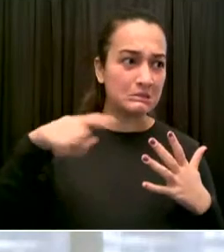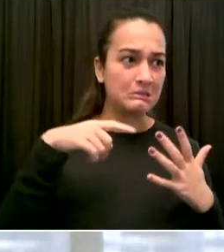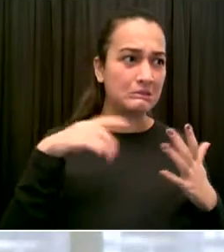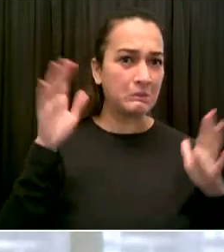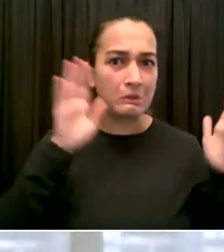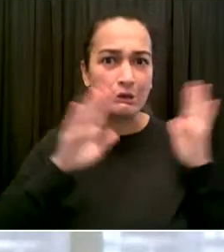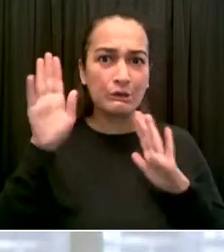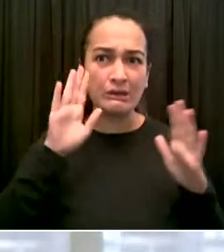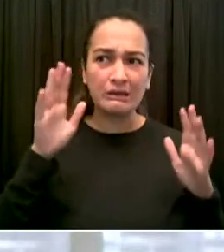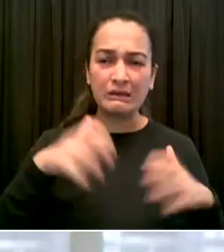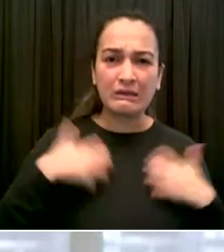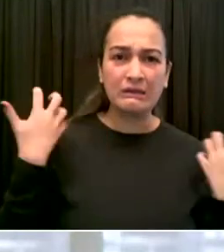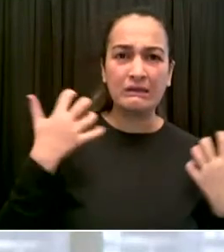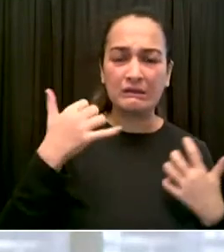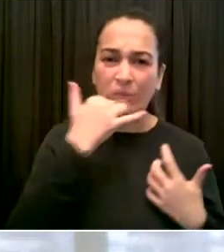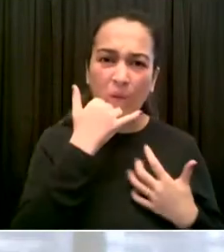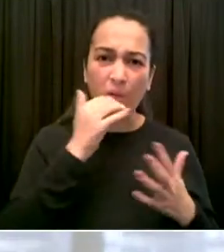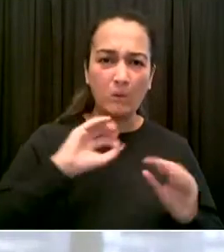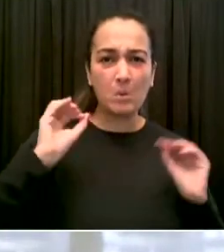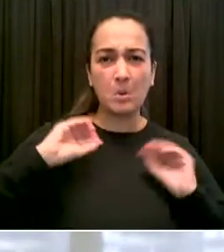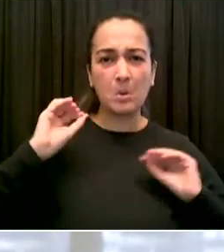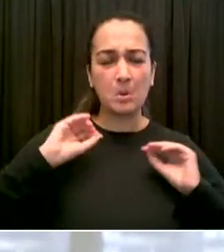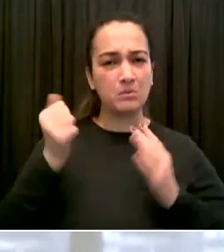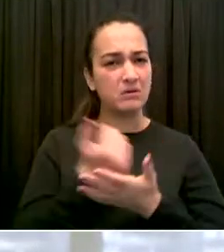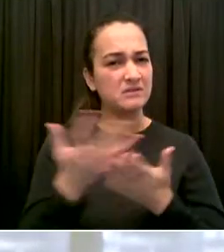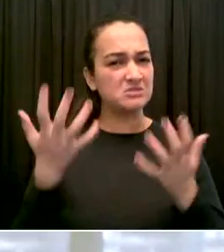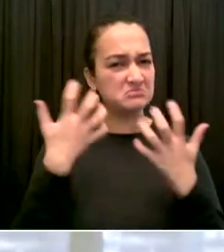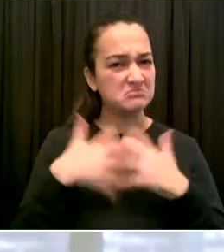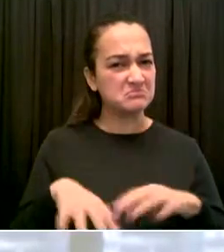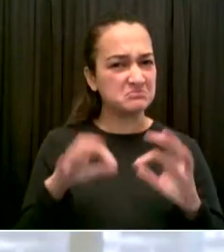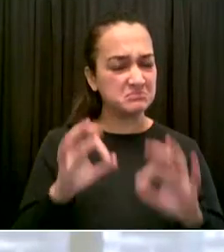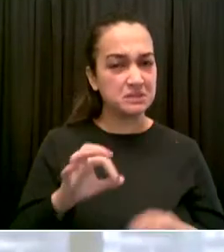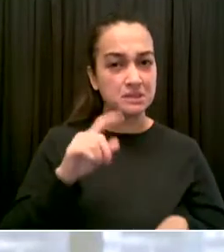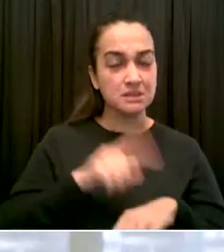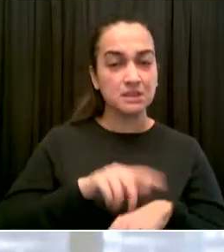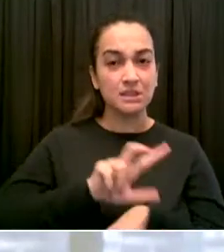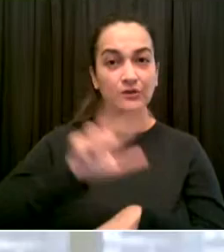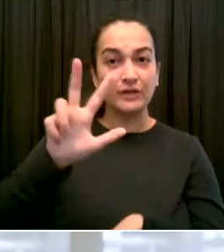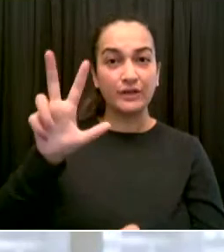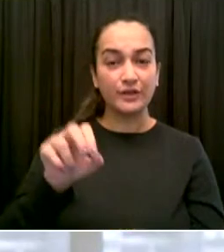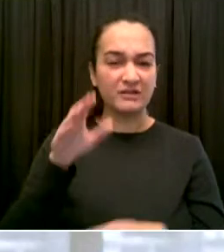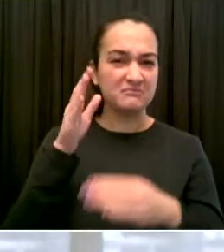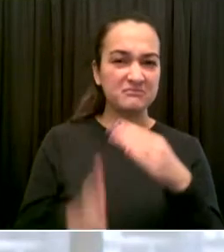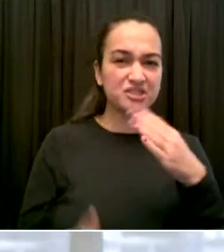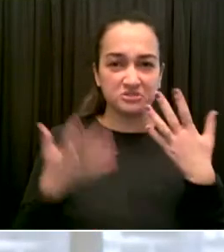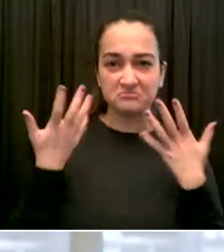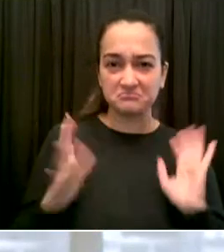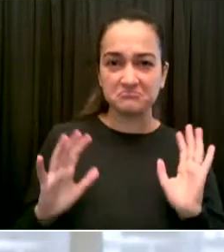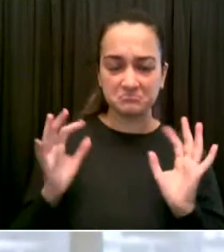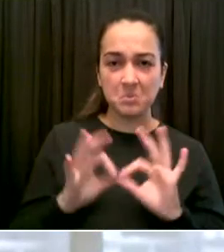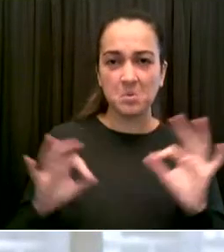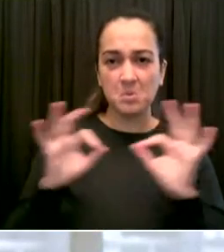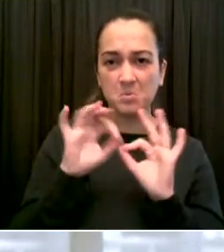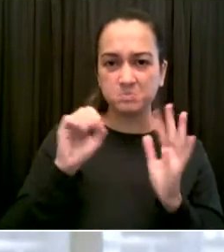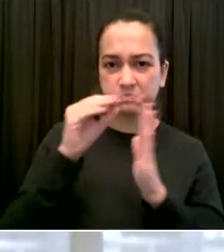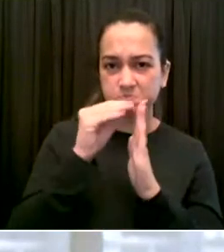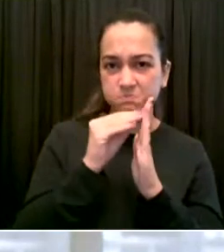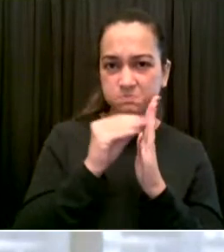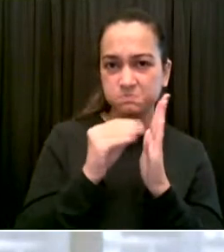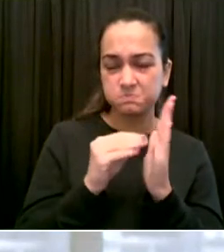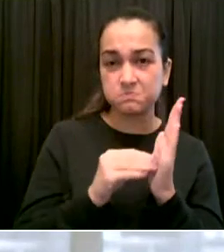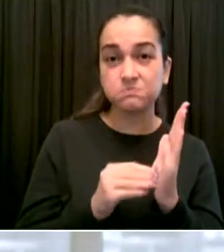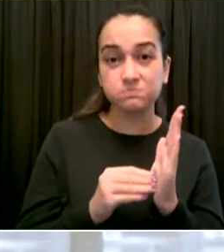IT.